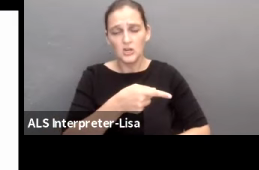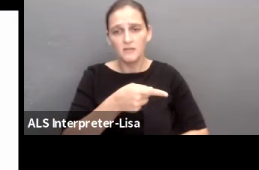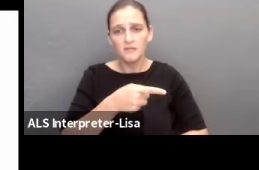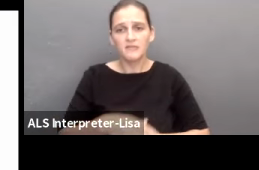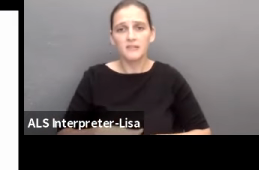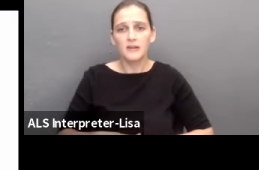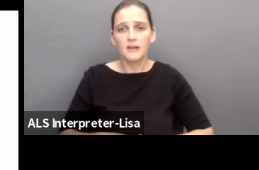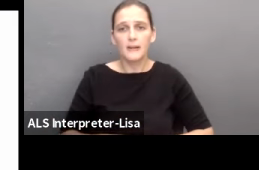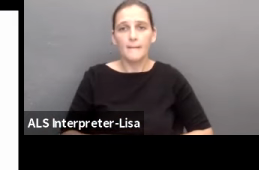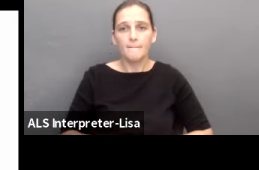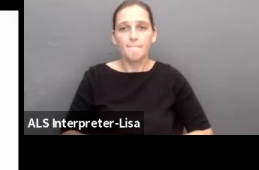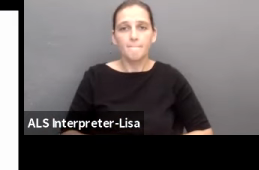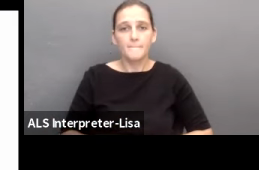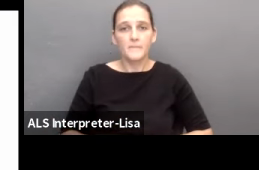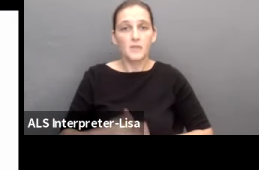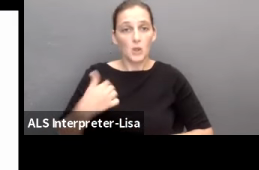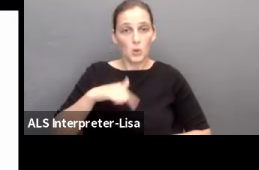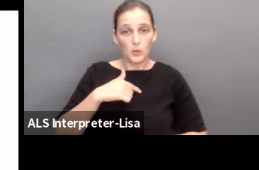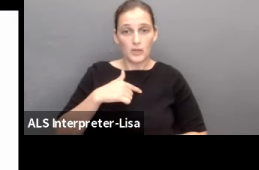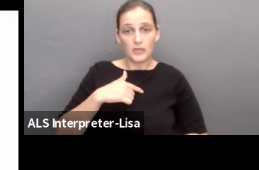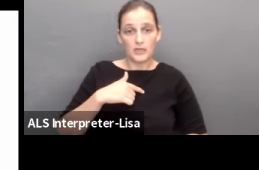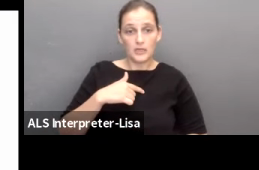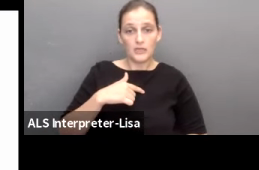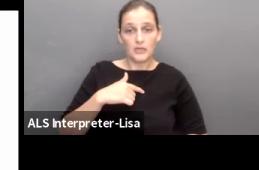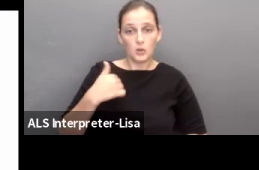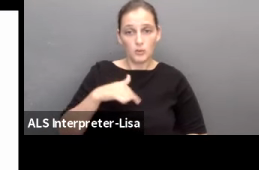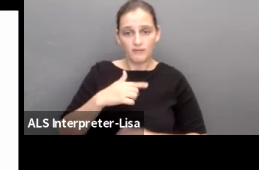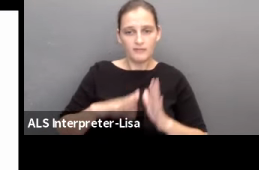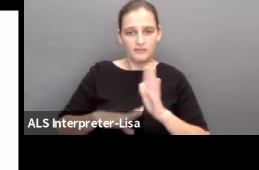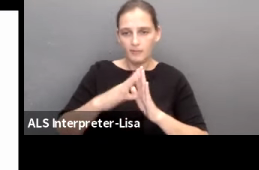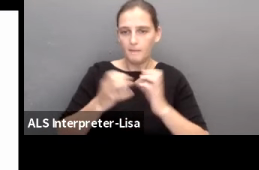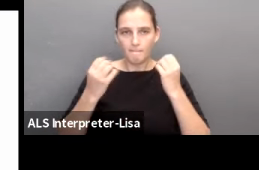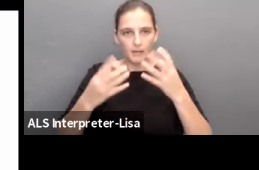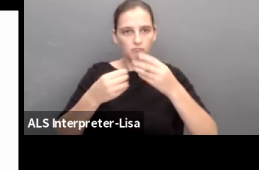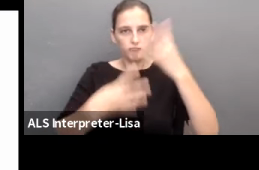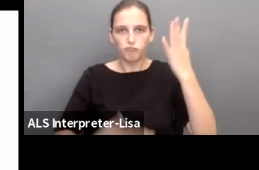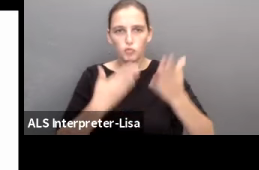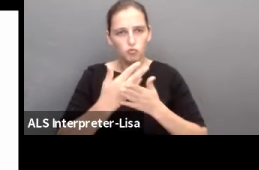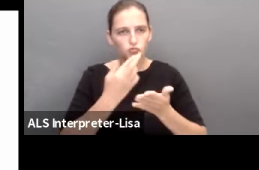put together the Center for Health Equity has developed, including some videos and fact